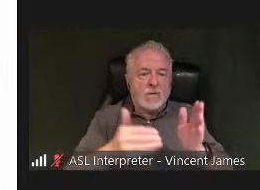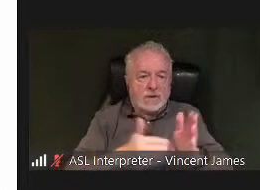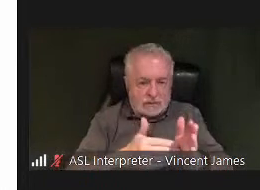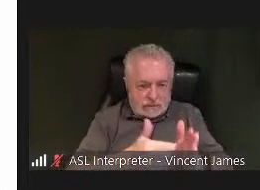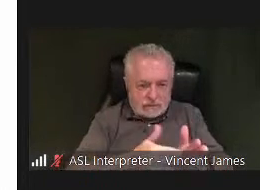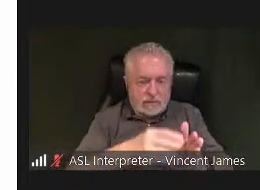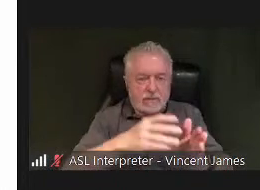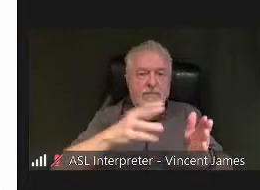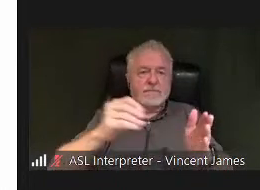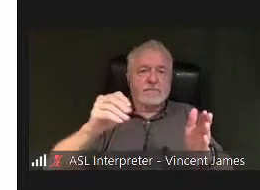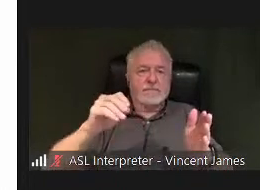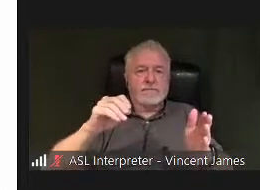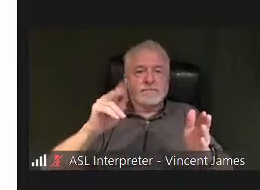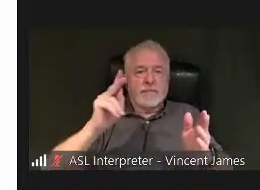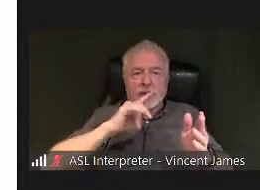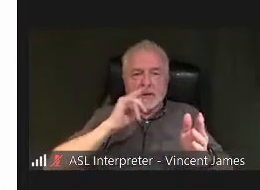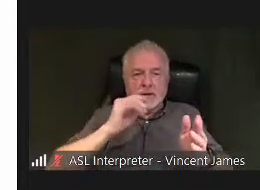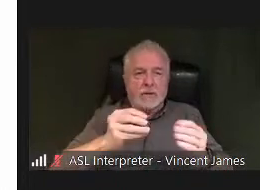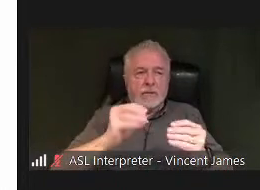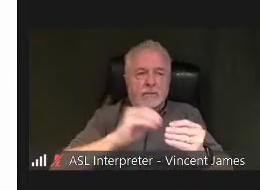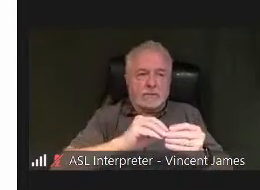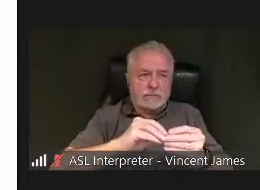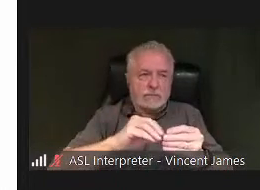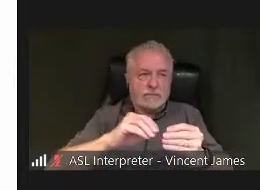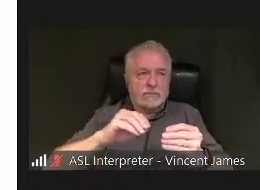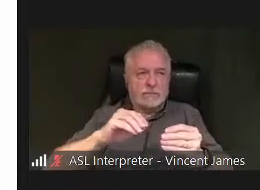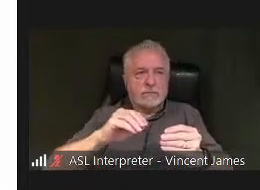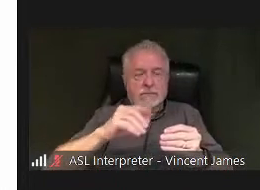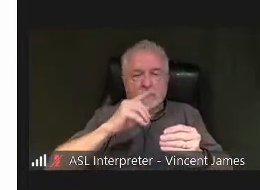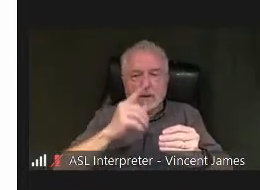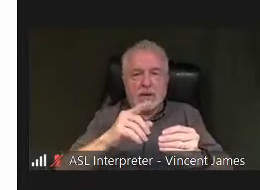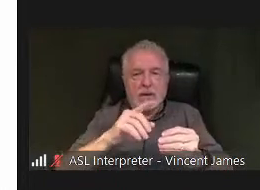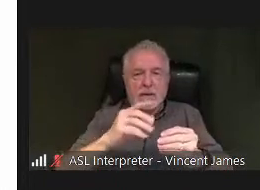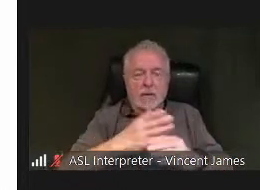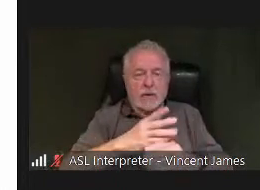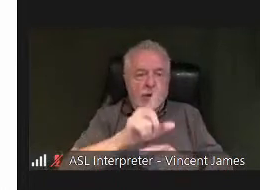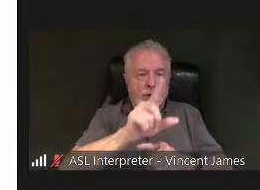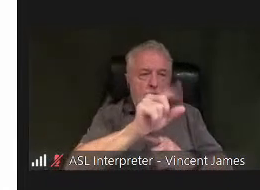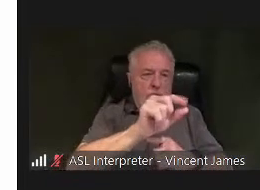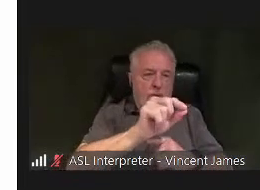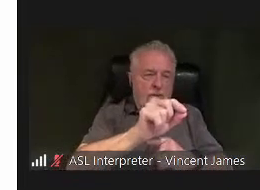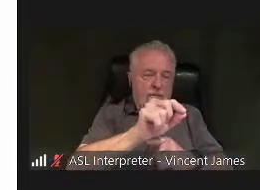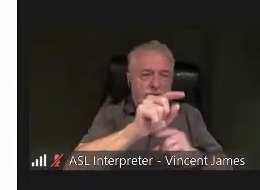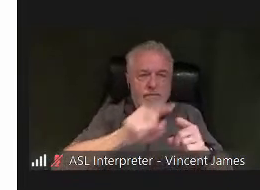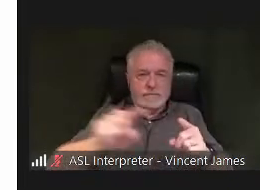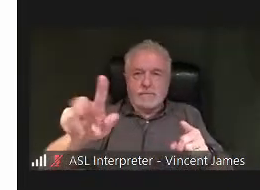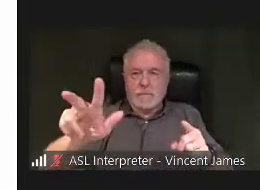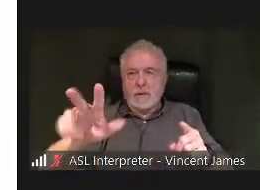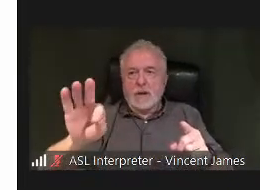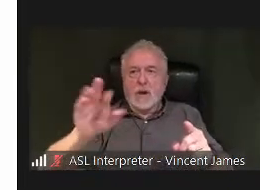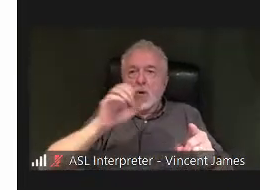and the kids that are more of the kids from between 20 to thirty nine years old